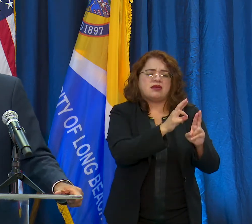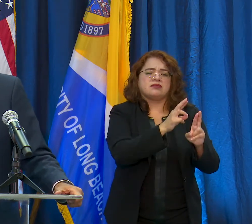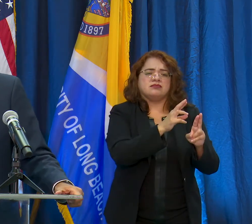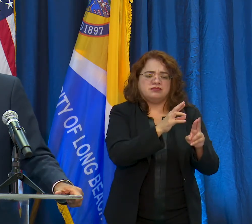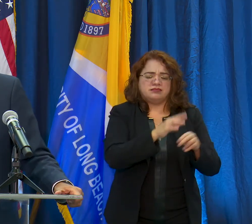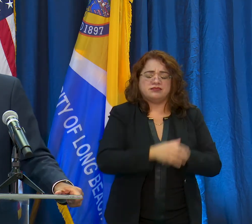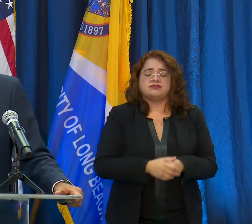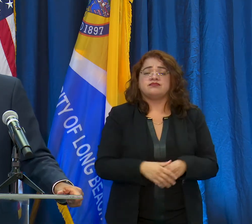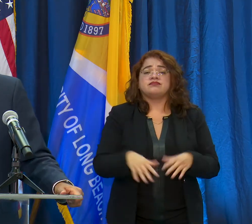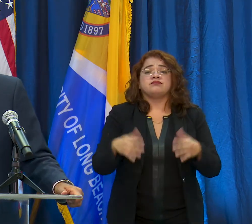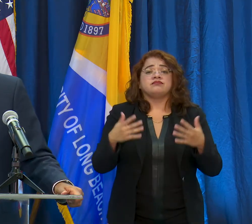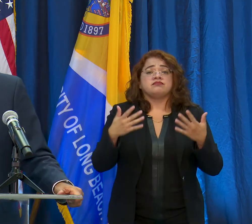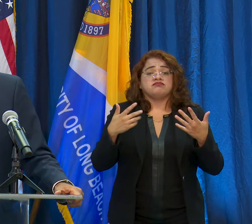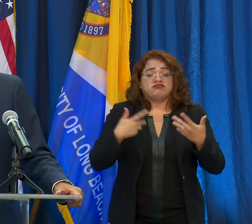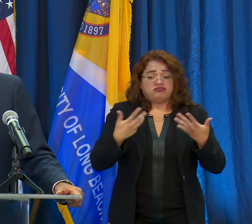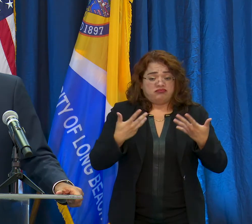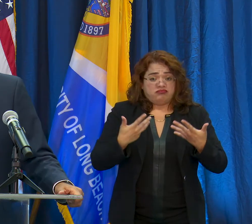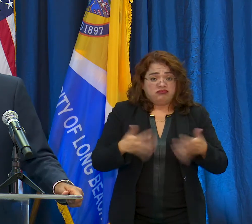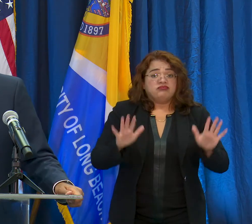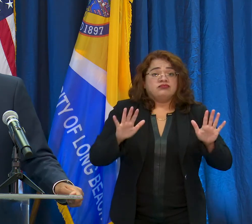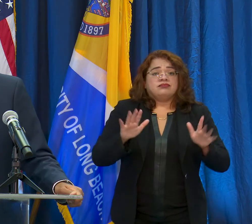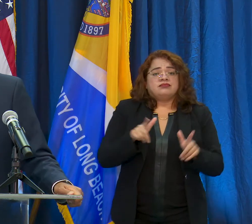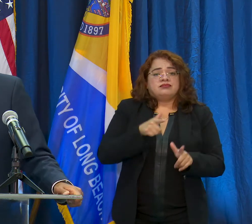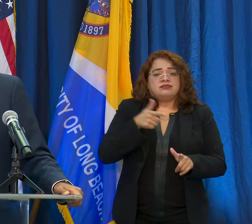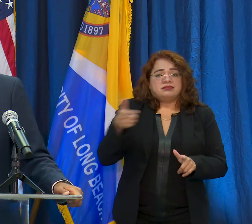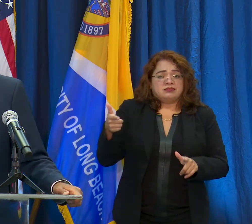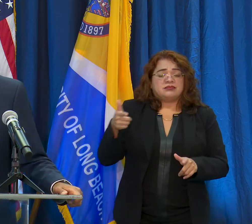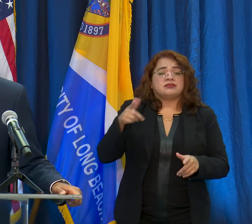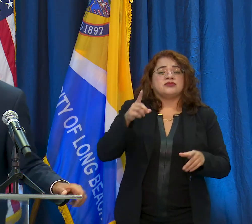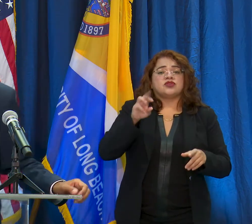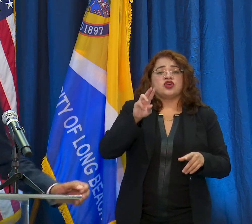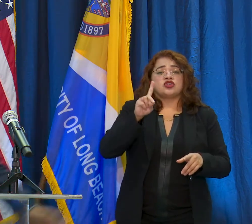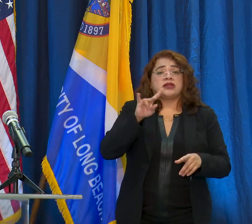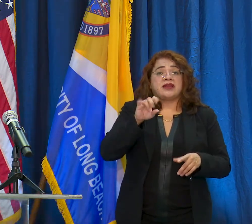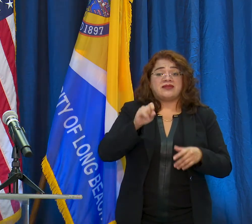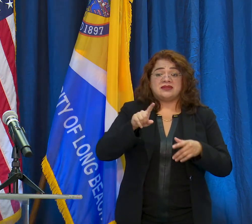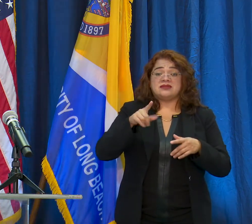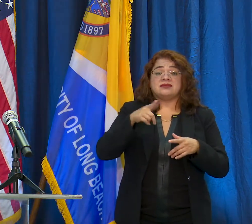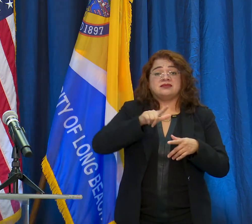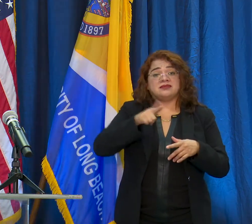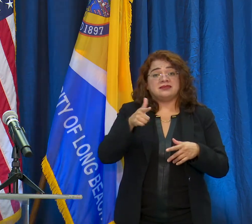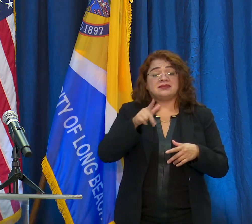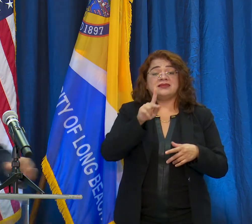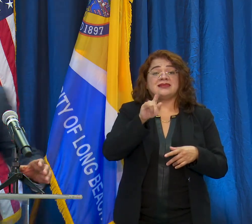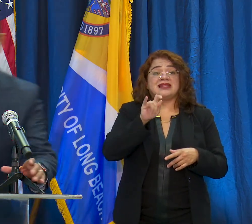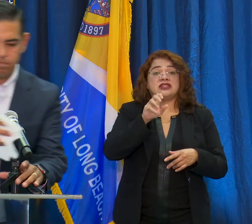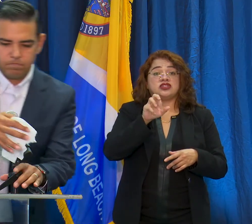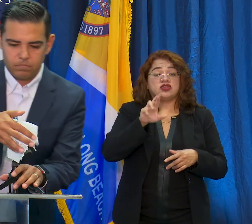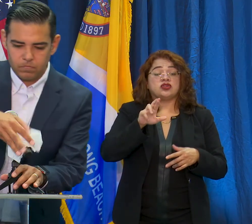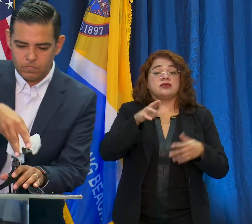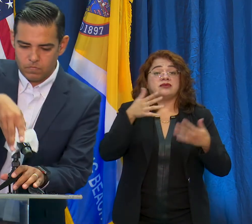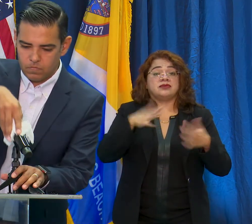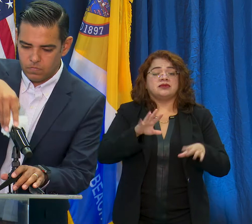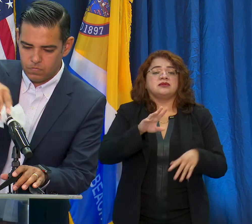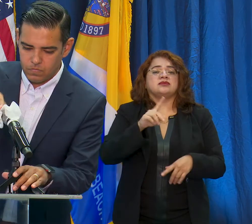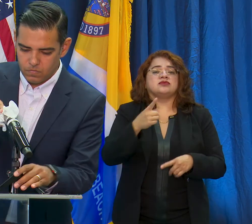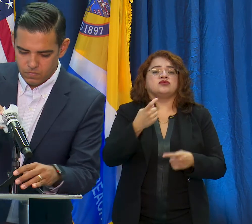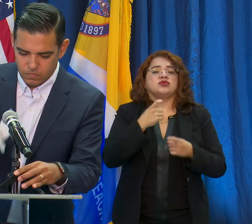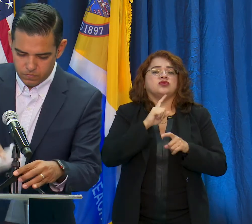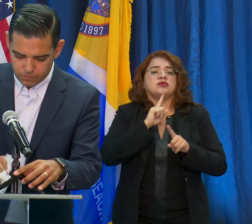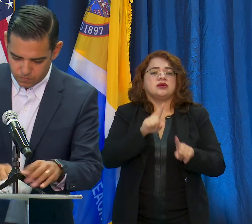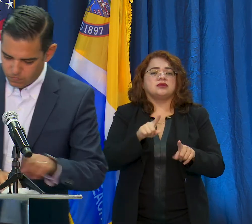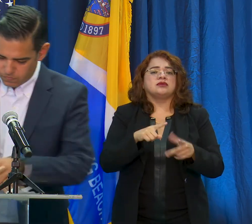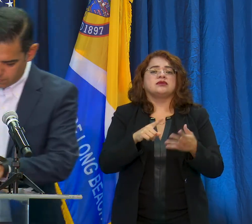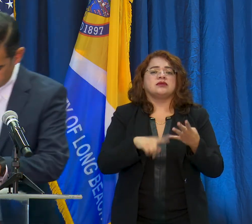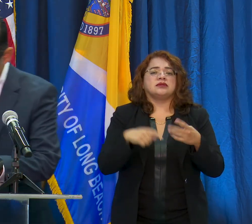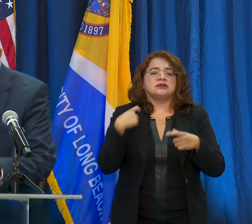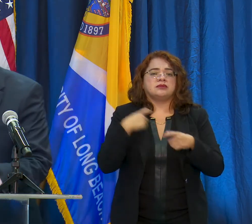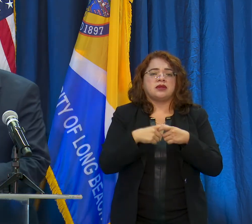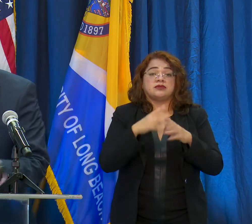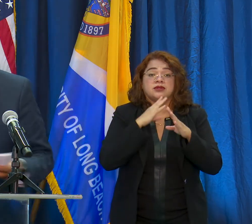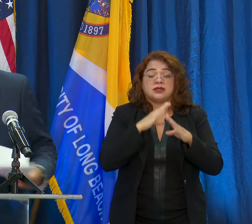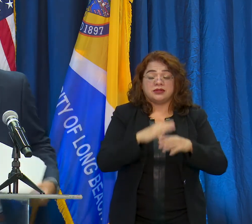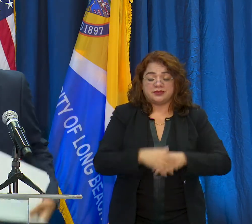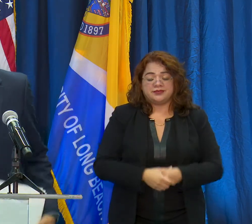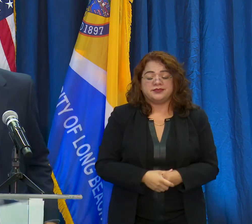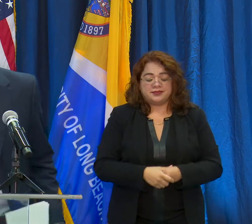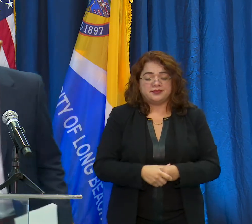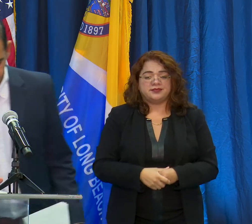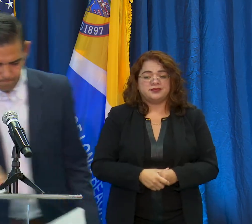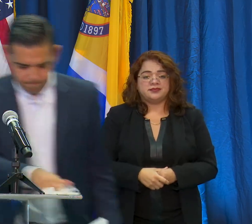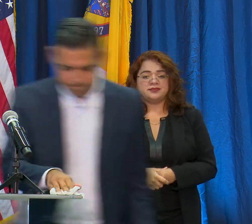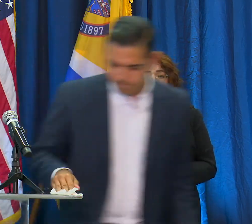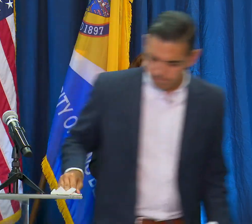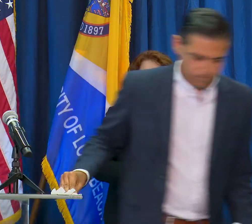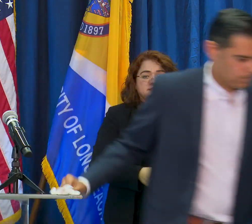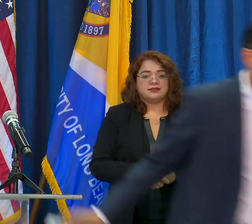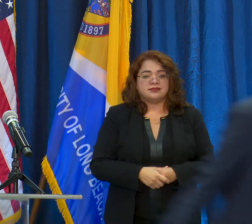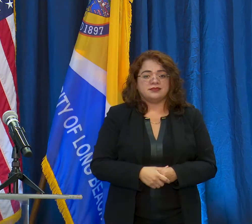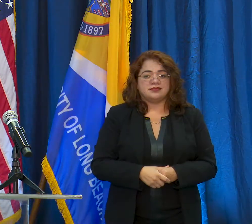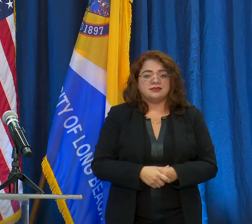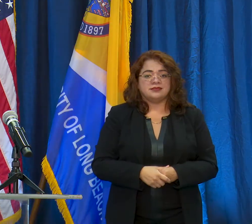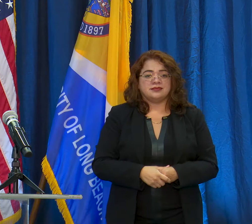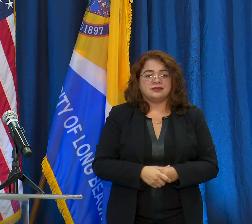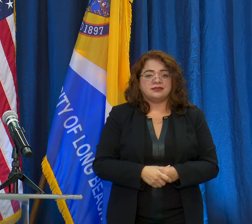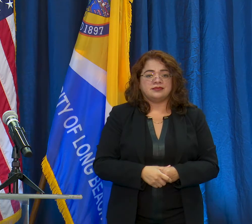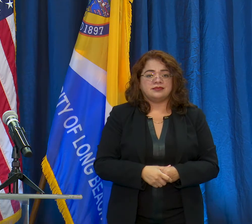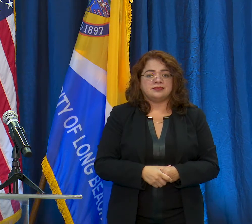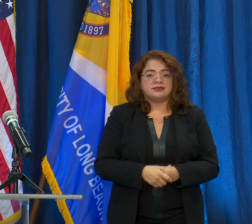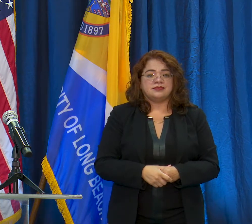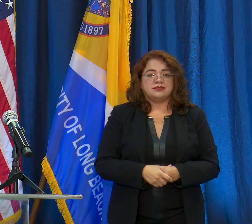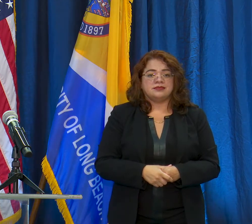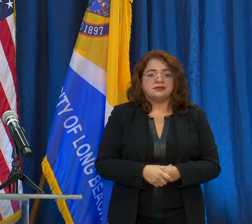any questions. I want to thank you and introduce Dr. Davis.